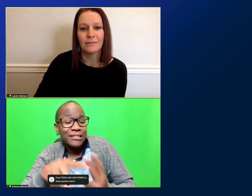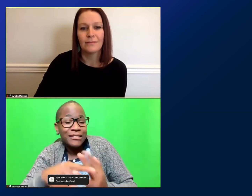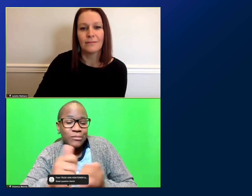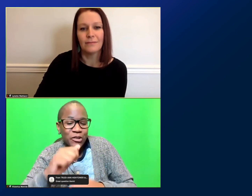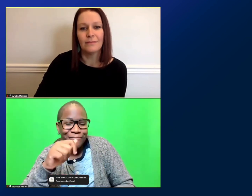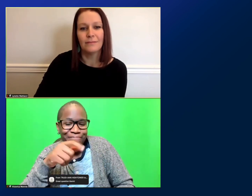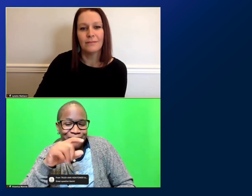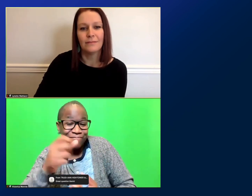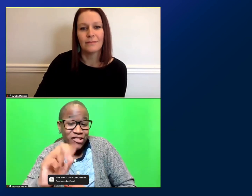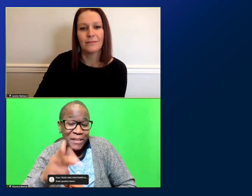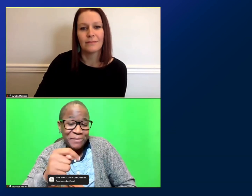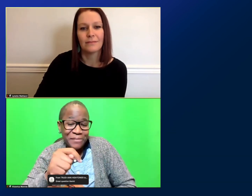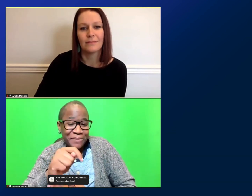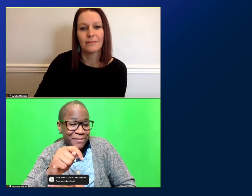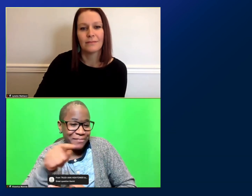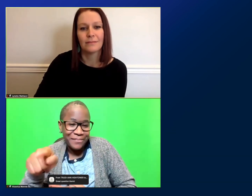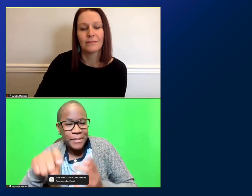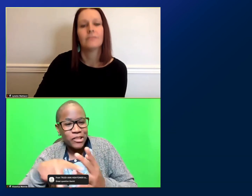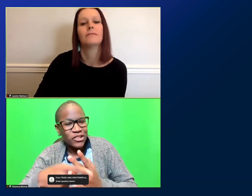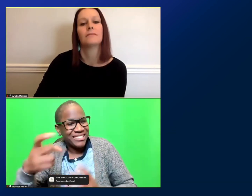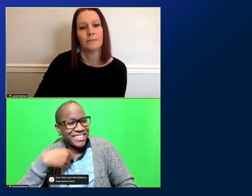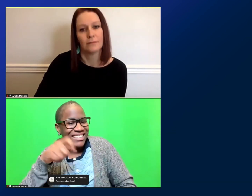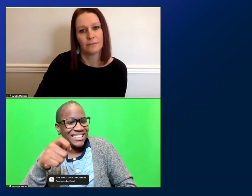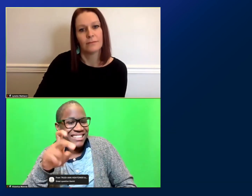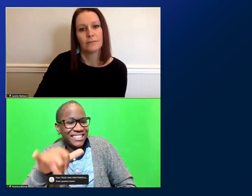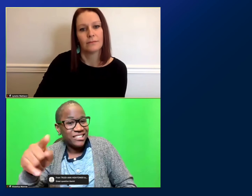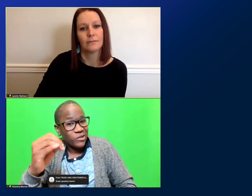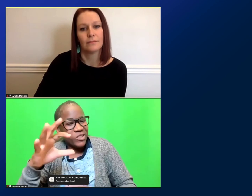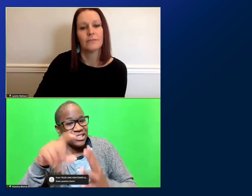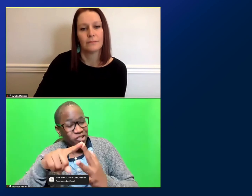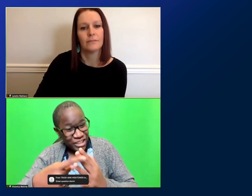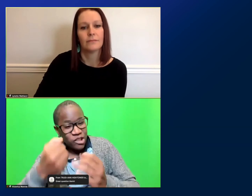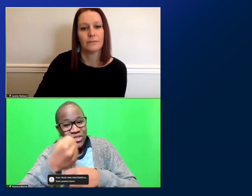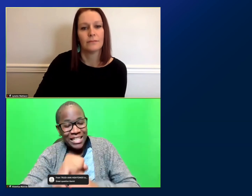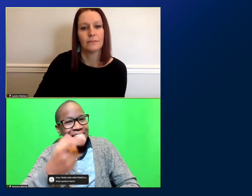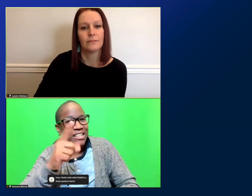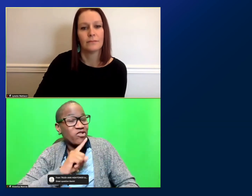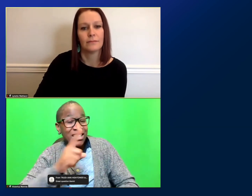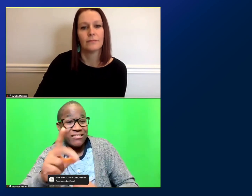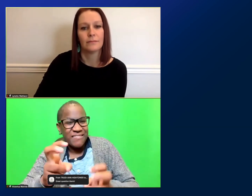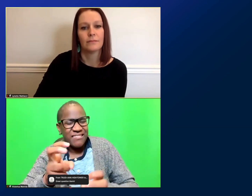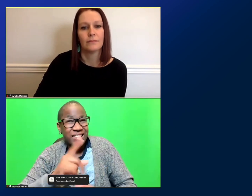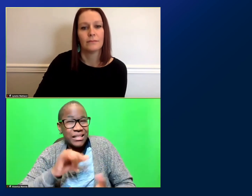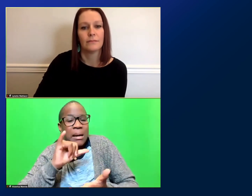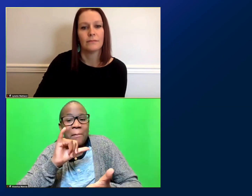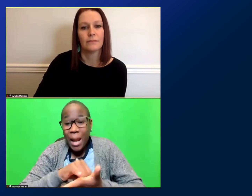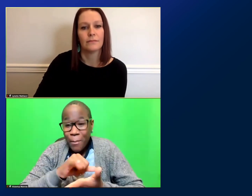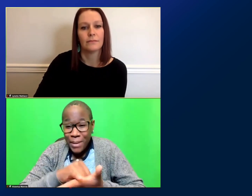everything in a day but we do need to start we do need to start somewhere and it's impossible to